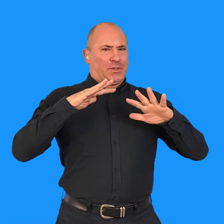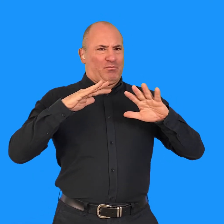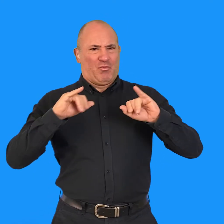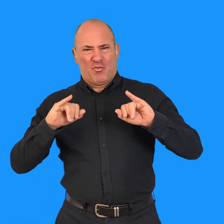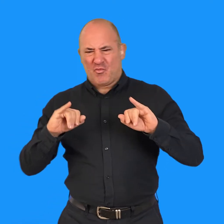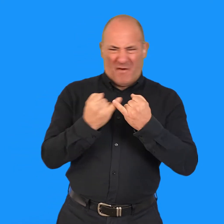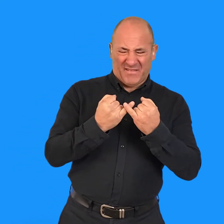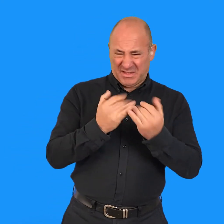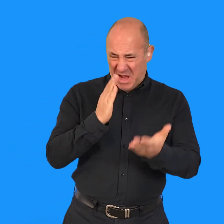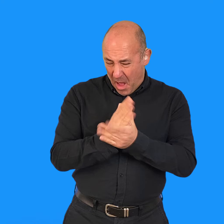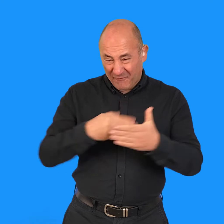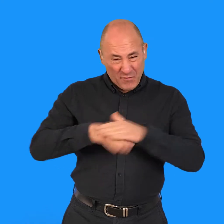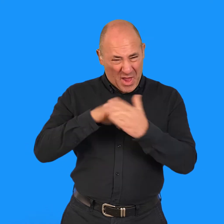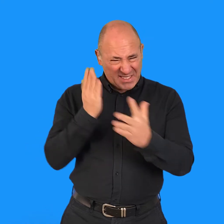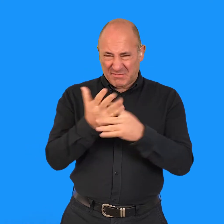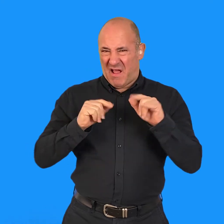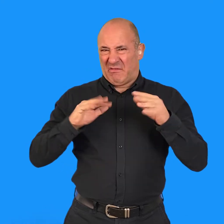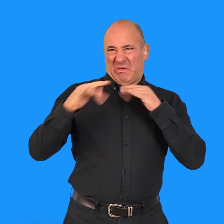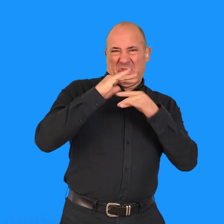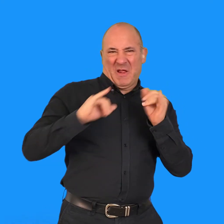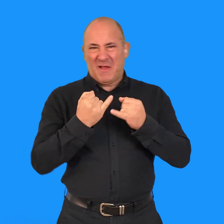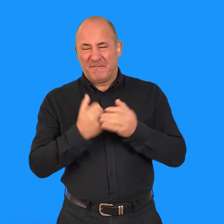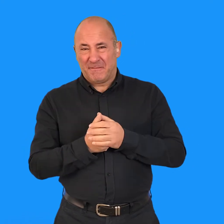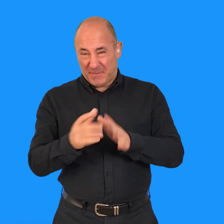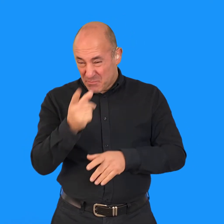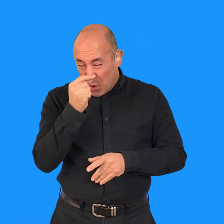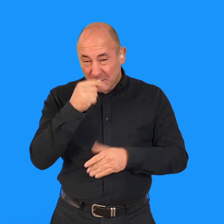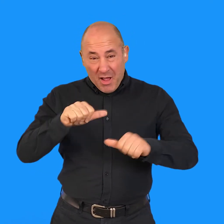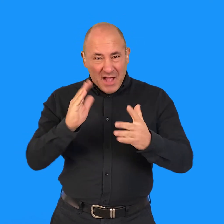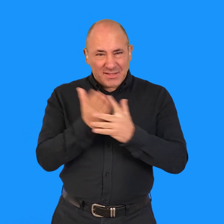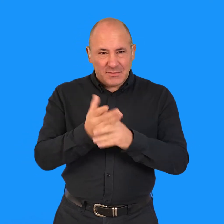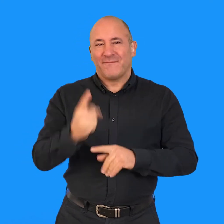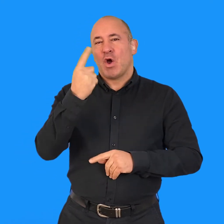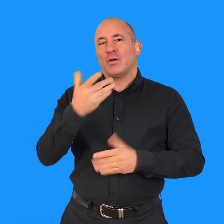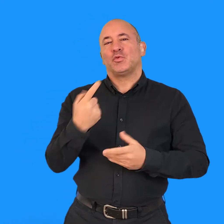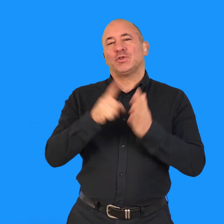and conflicts of being fully accessible. Is it ever possible?